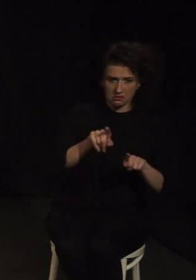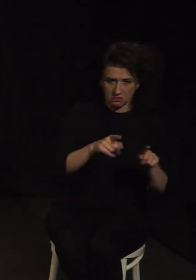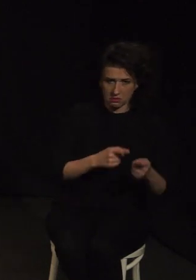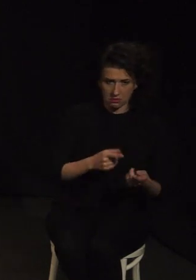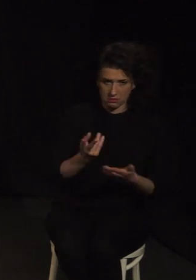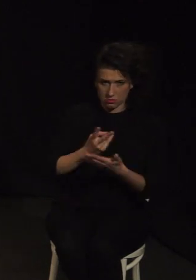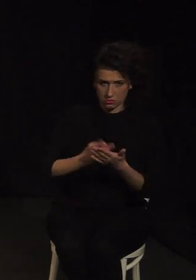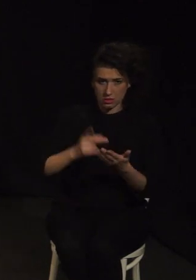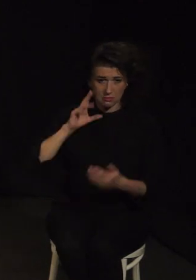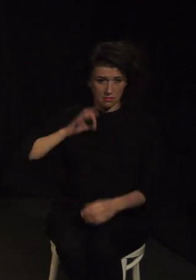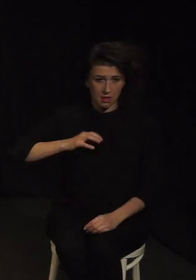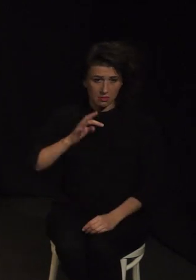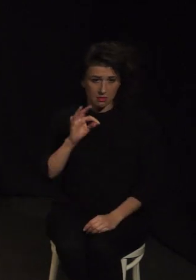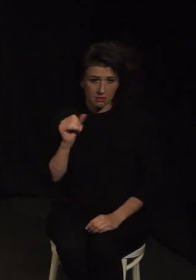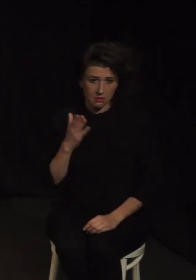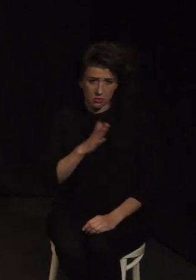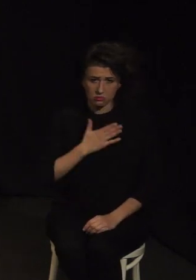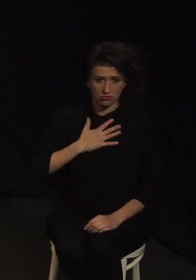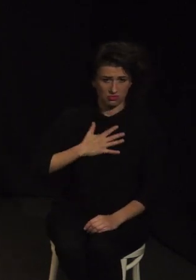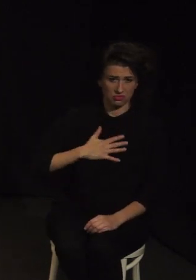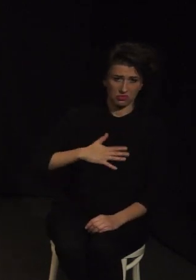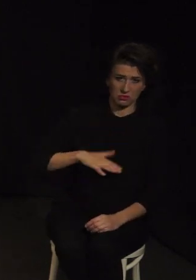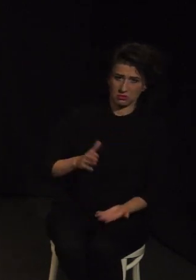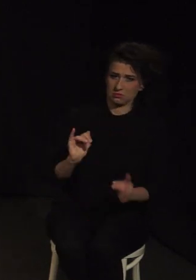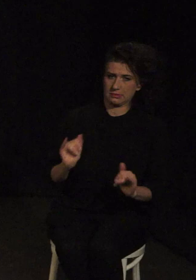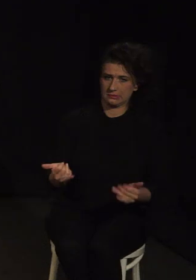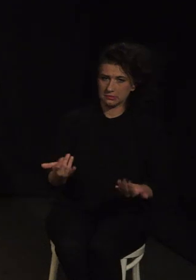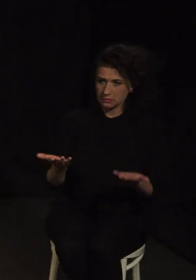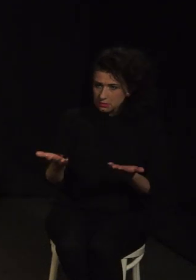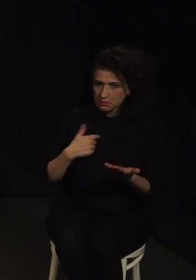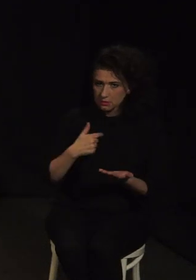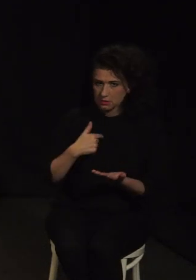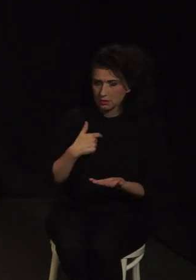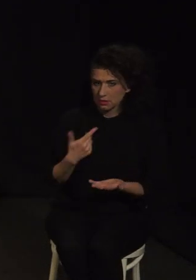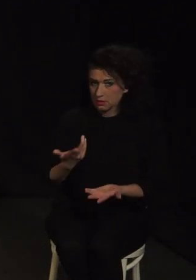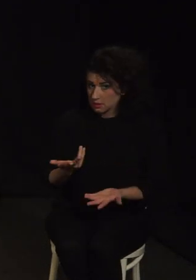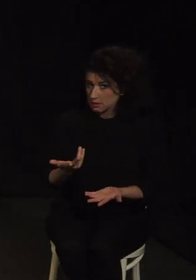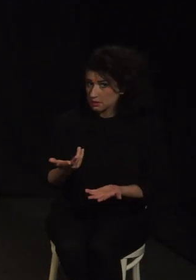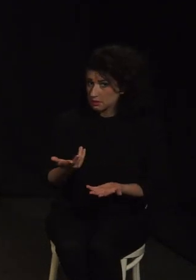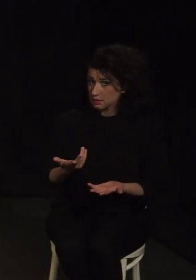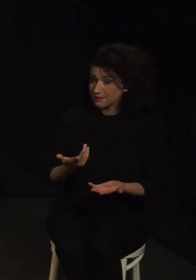read "Pan Tadeusz" for pleasure, but now I do the same.